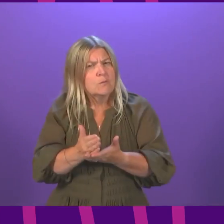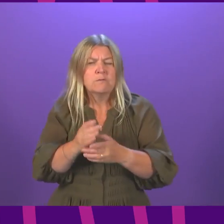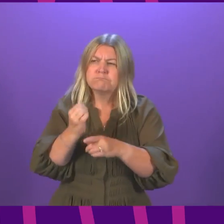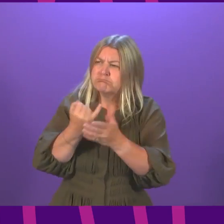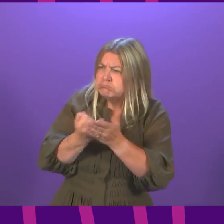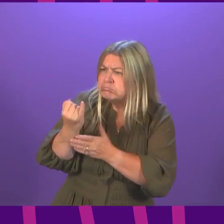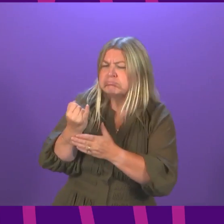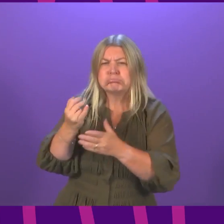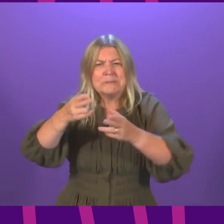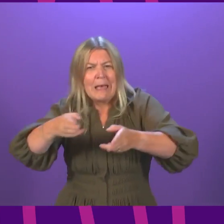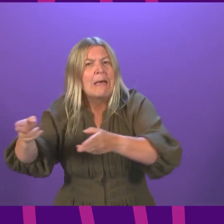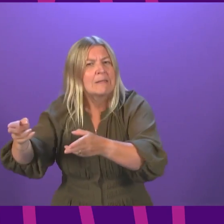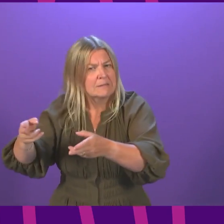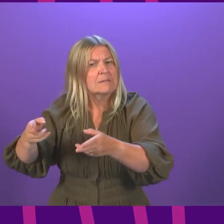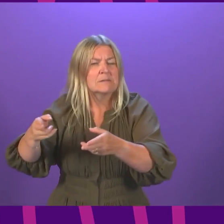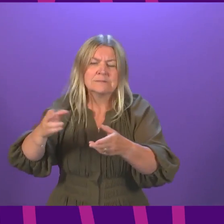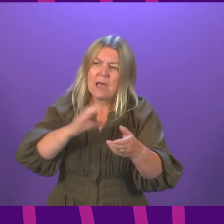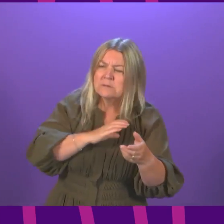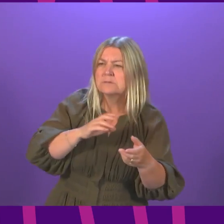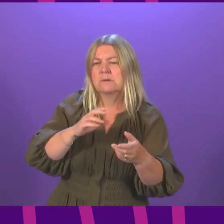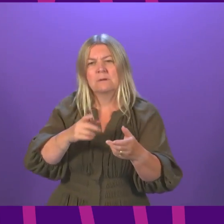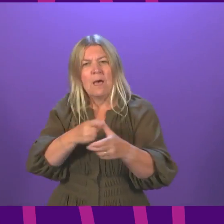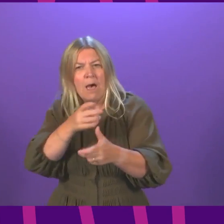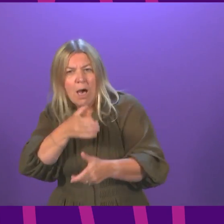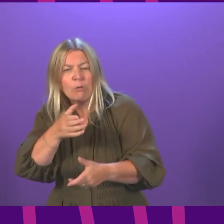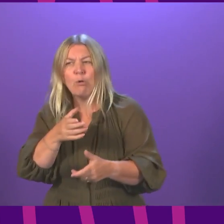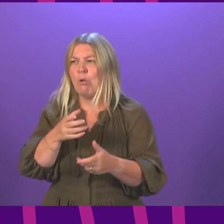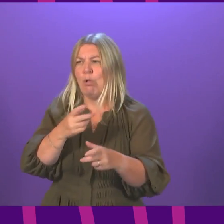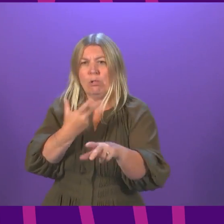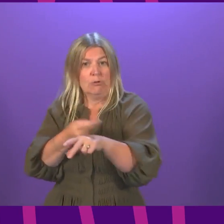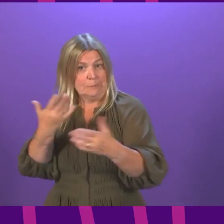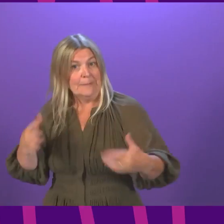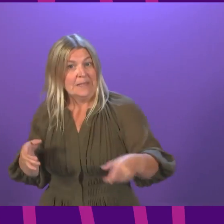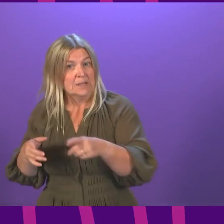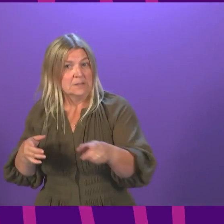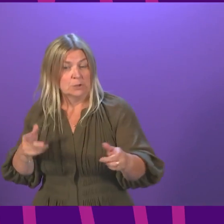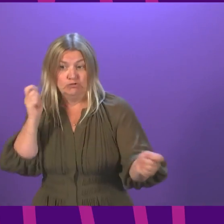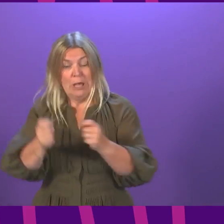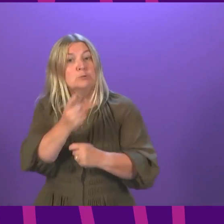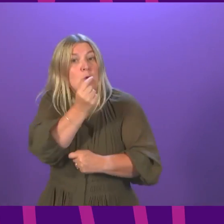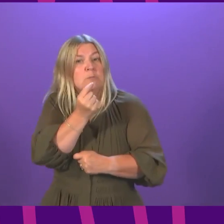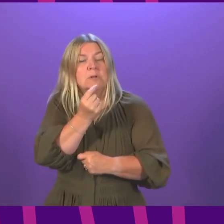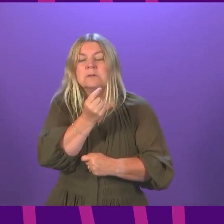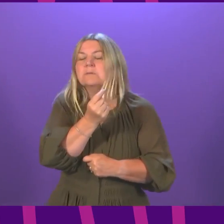and some cancers, so change is possible. However, change will not always be comfortable, and